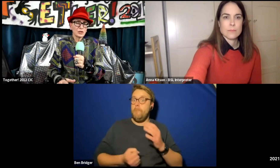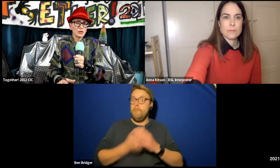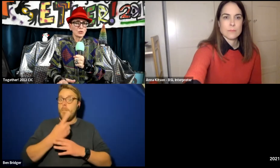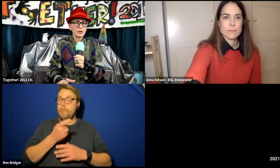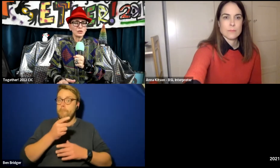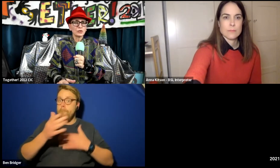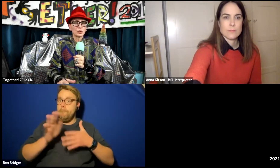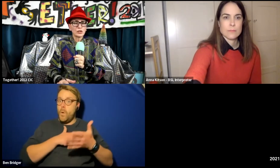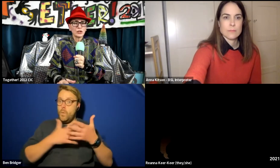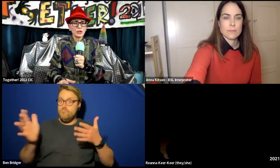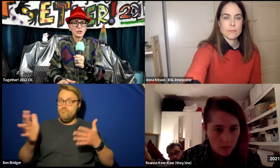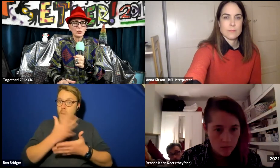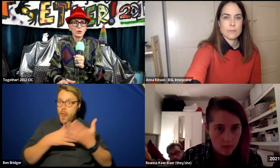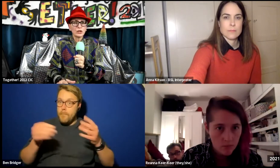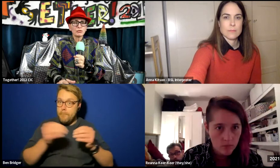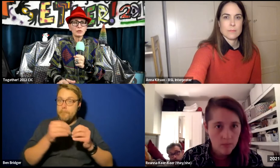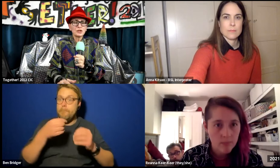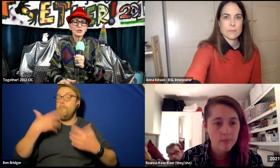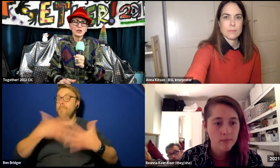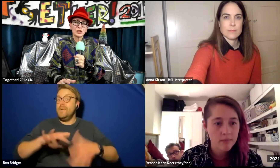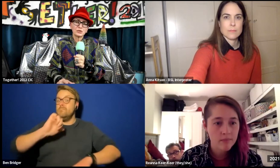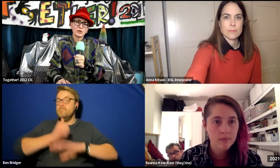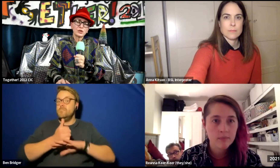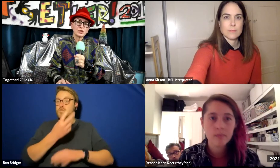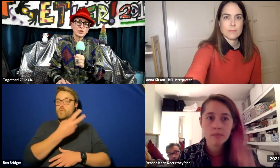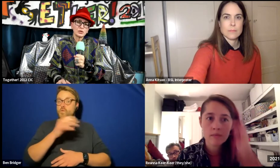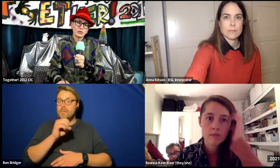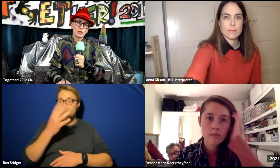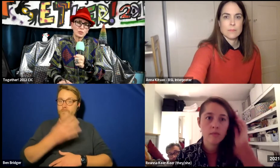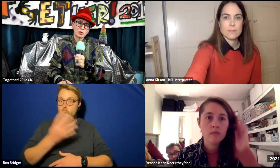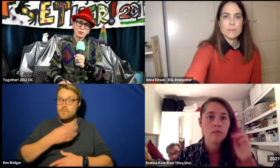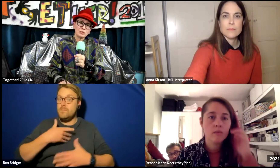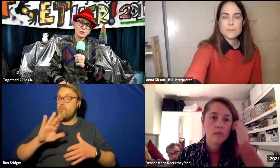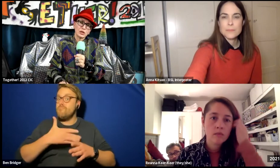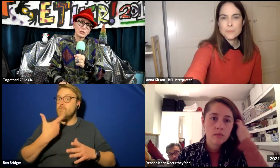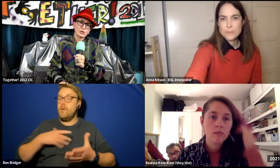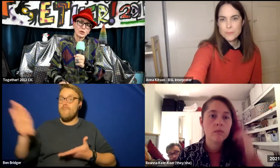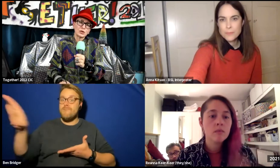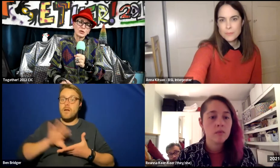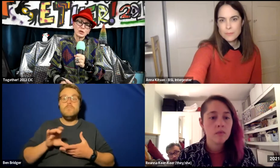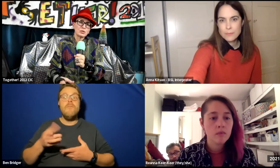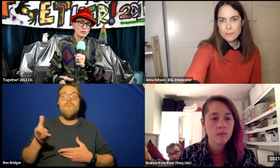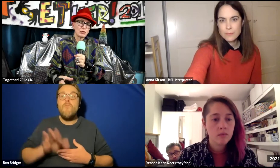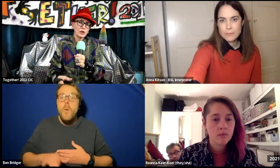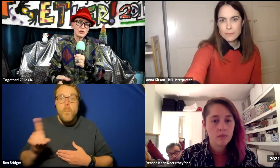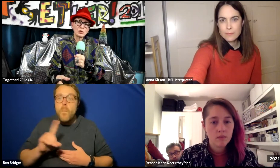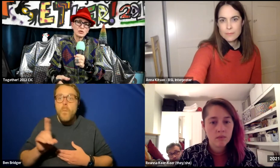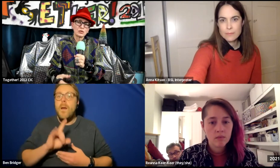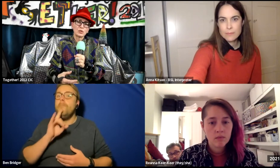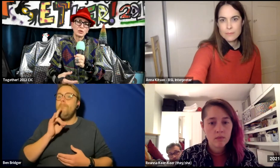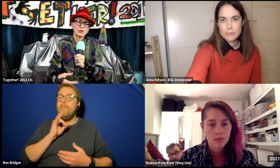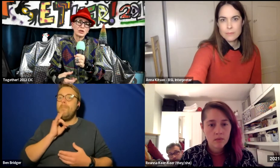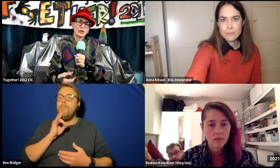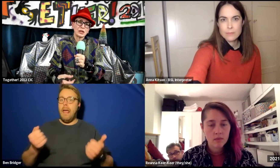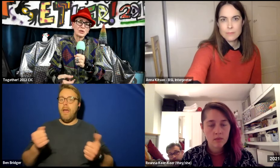since 2014, we originally had funding from the people's health trust and that was really useful because it allowed us